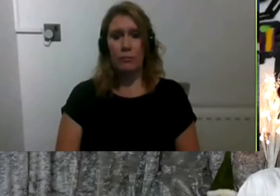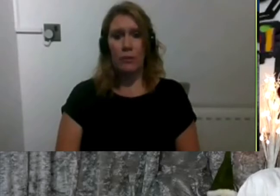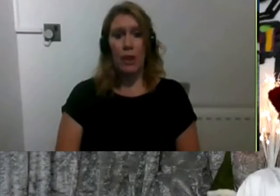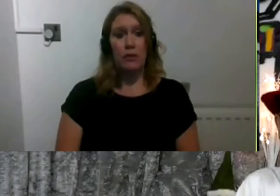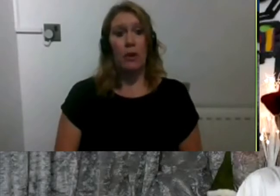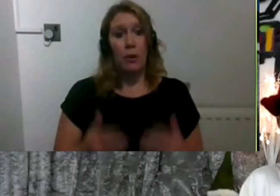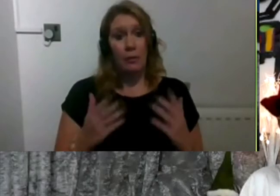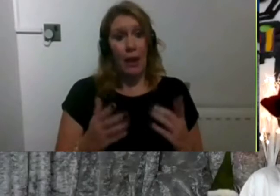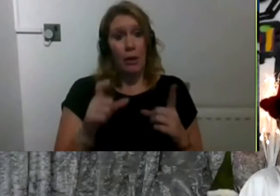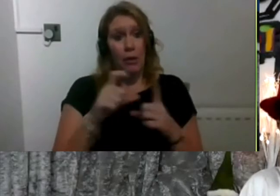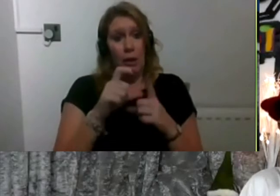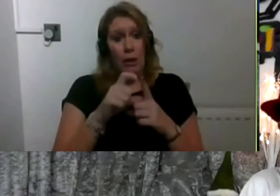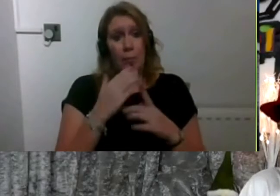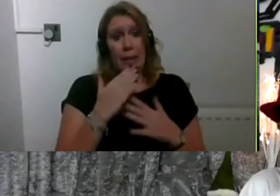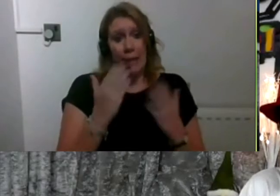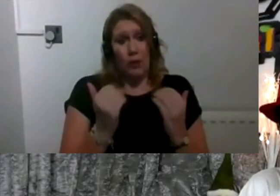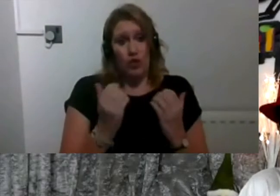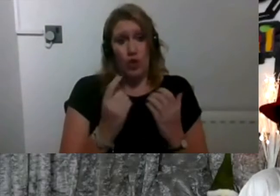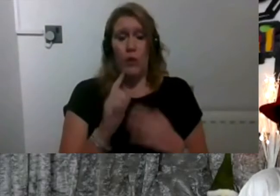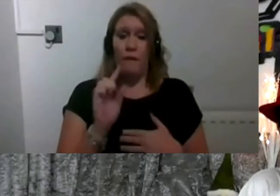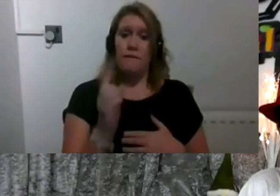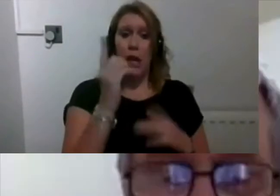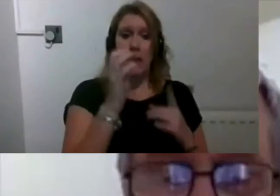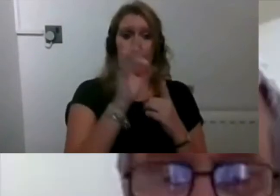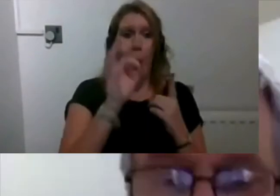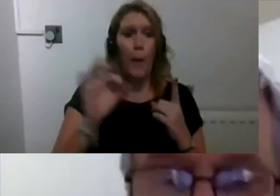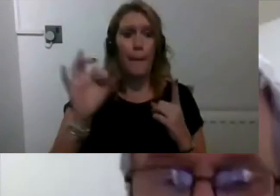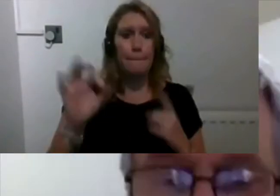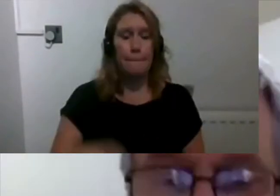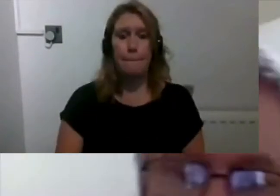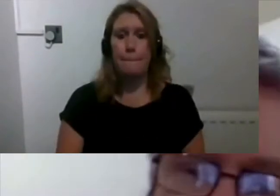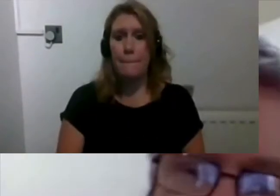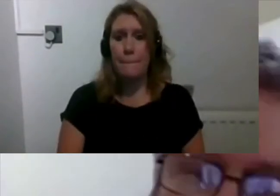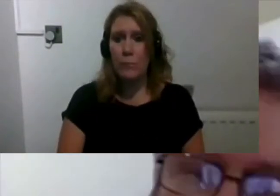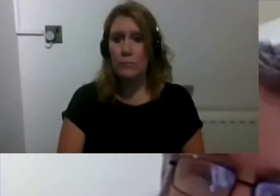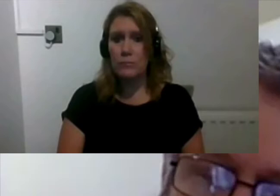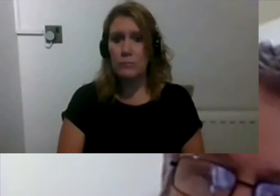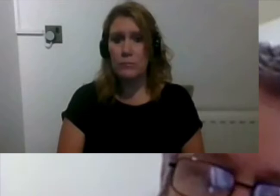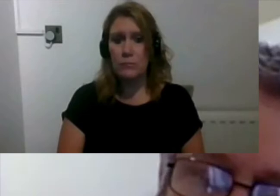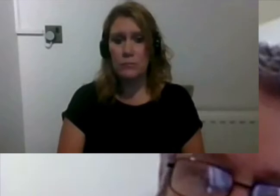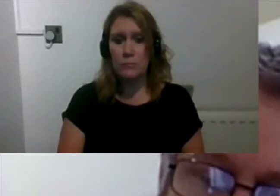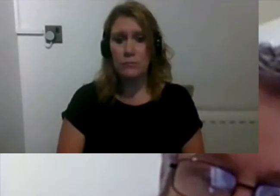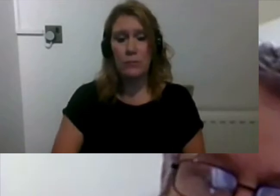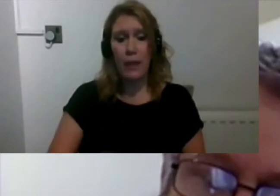Hello, I am Duncan. The theme